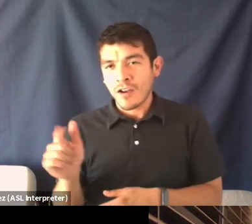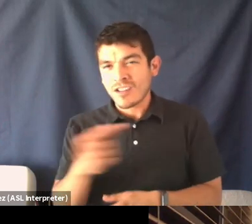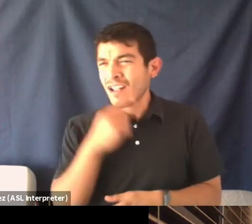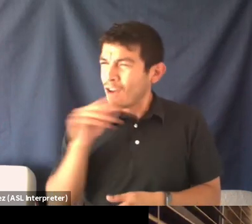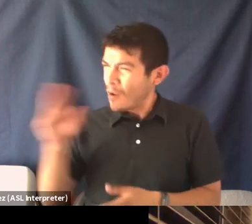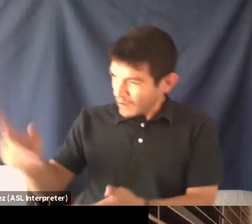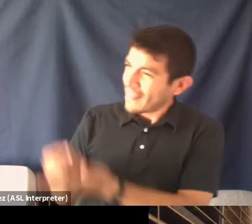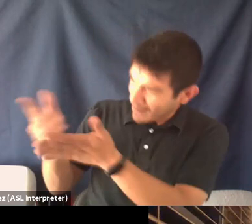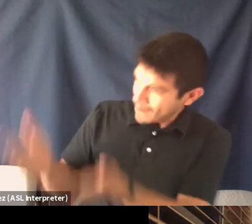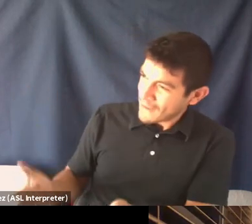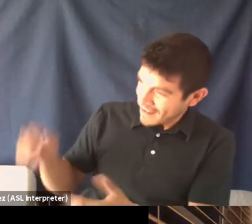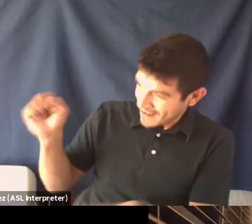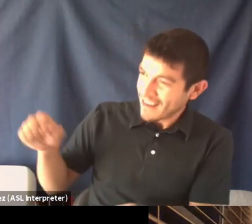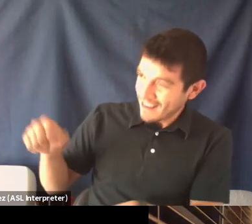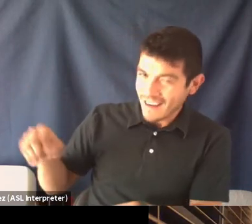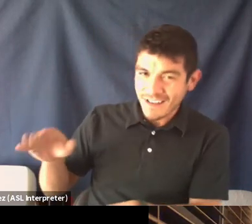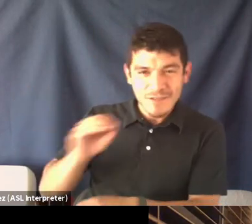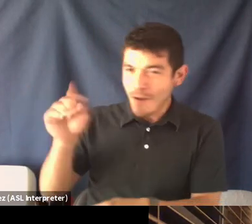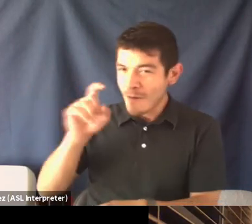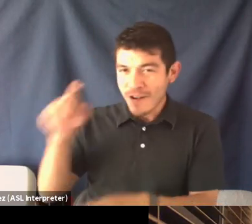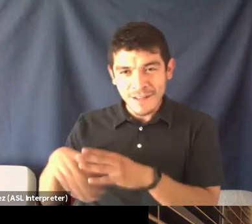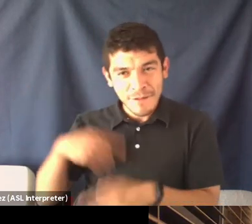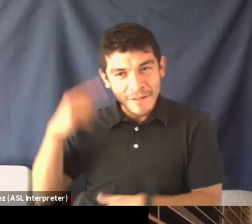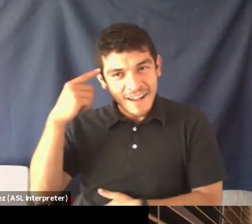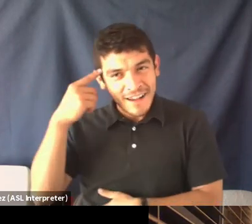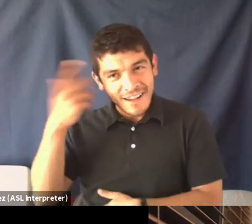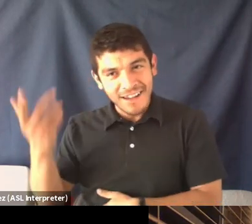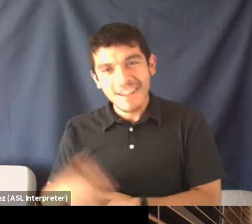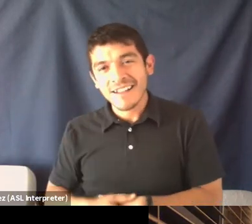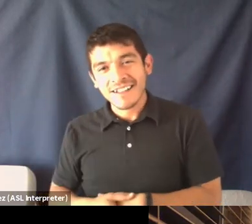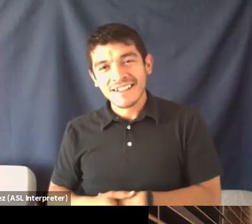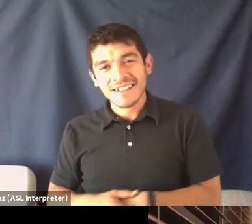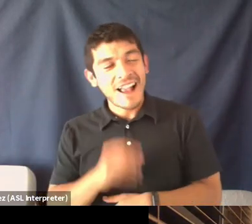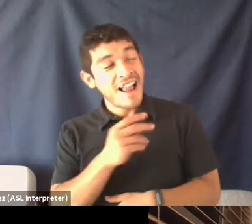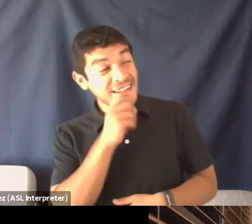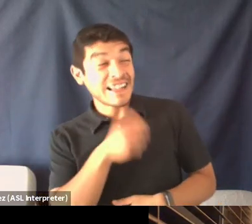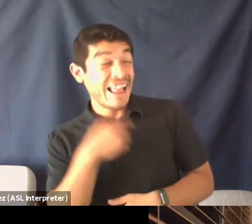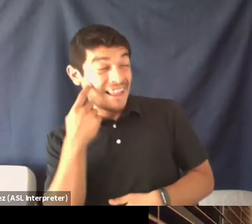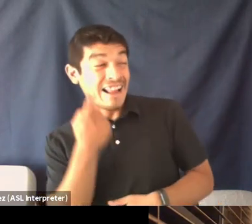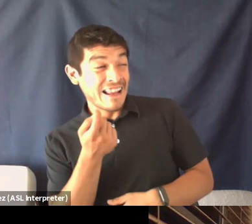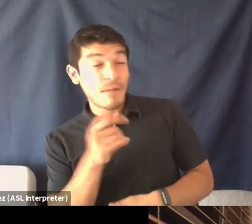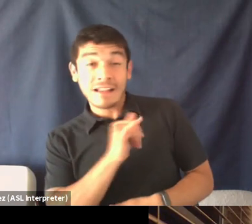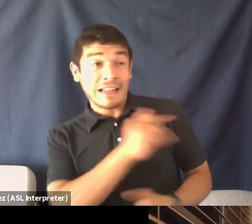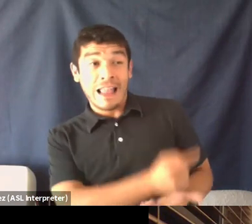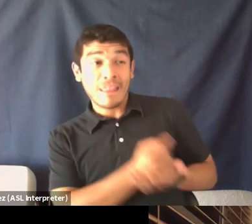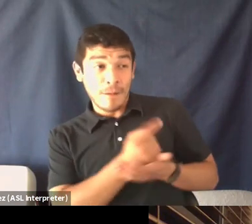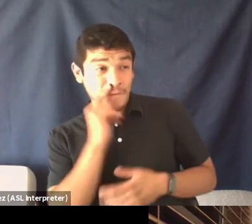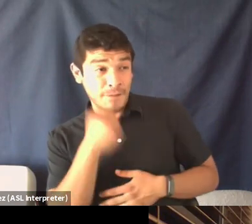relationship. - 'Cause there's no question in my mind. There was a little bit - Yeah there was-- that, as they were for me. Because off-camera, I think that was another,